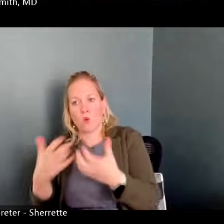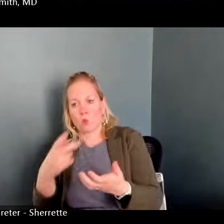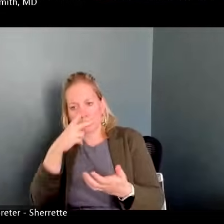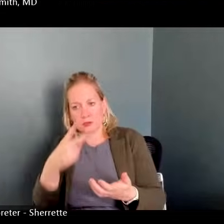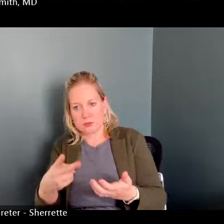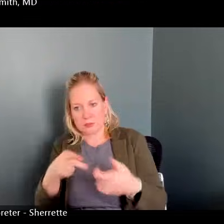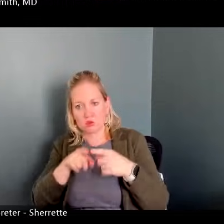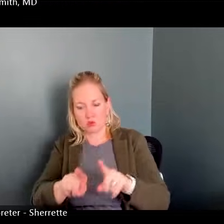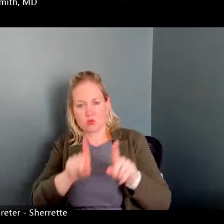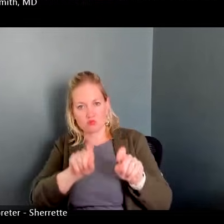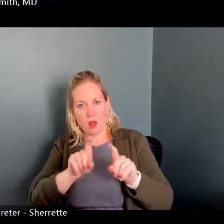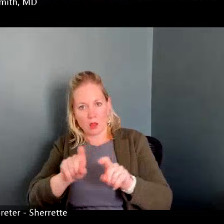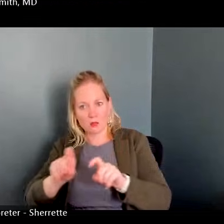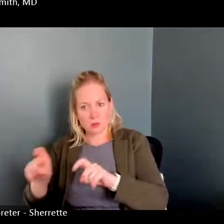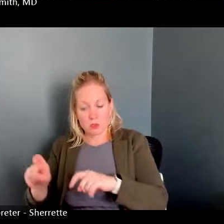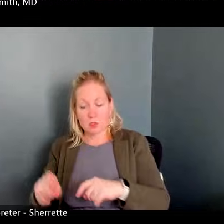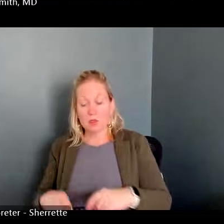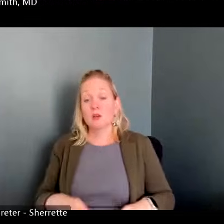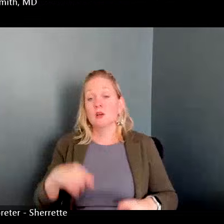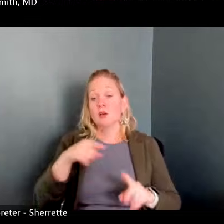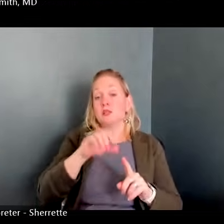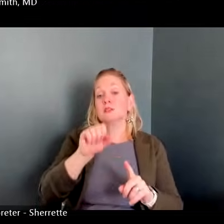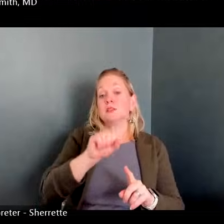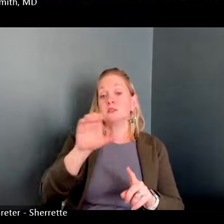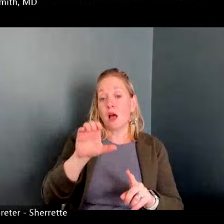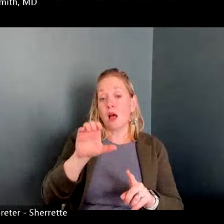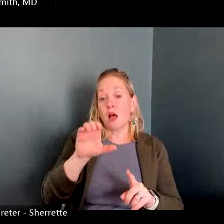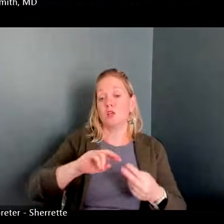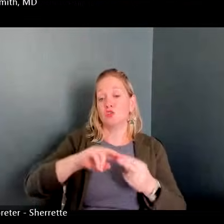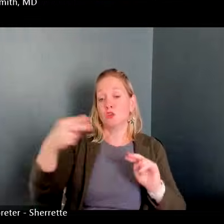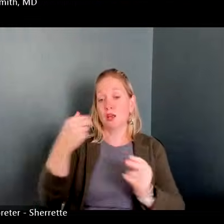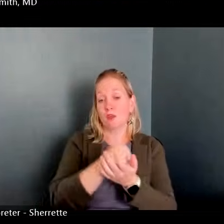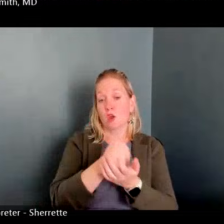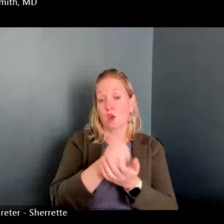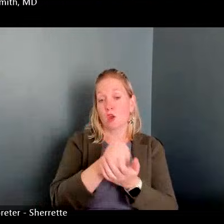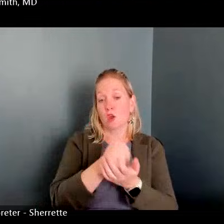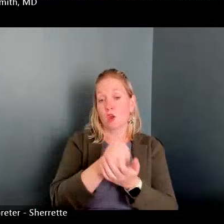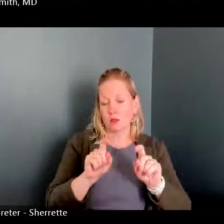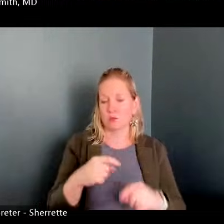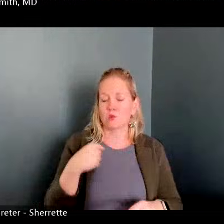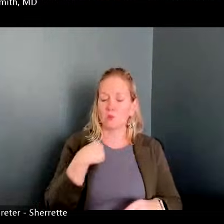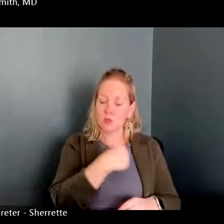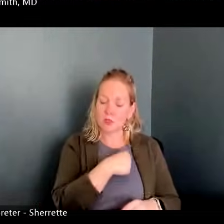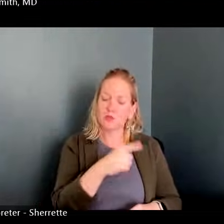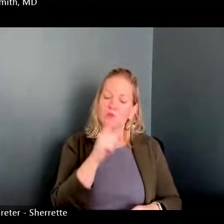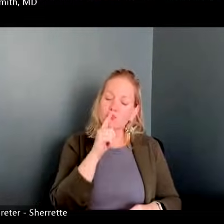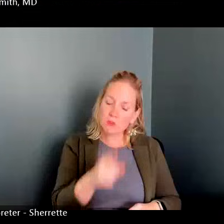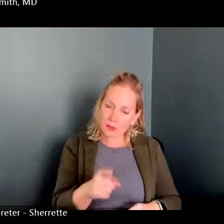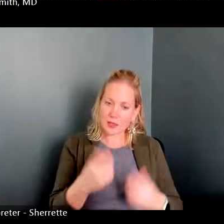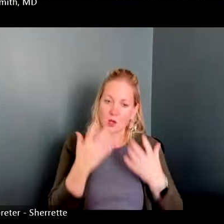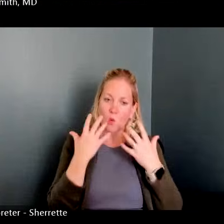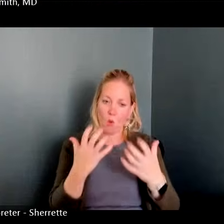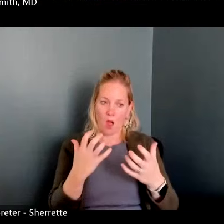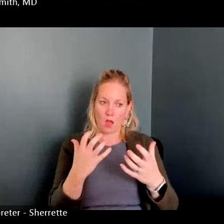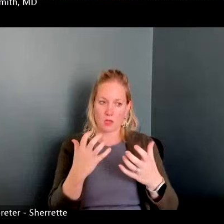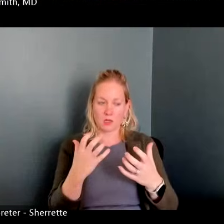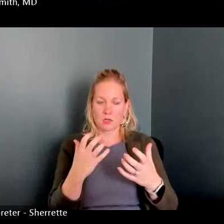And really, in our sickle cell gene therapy trials, we really wanted an end point that showed